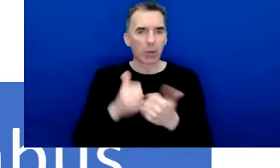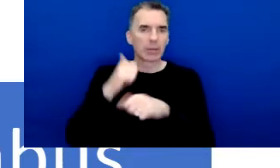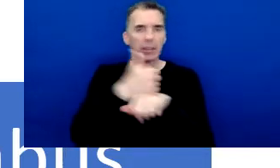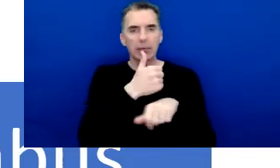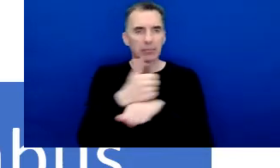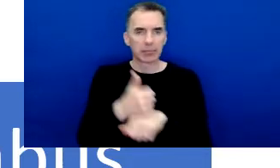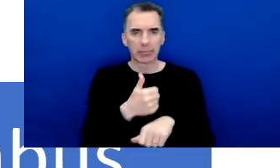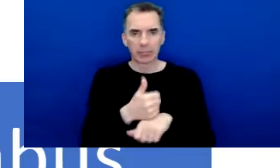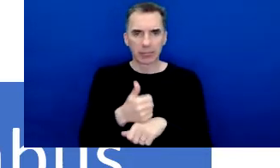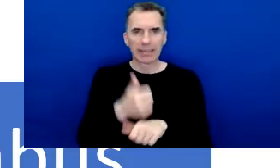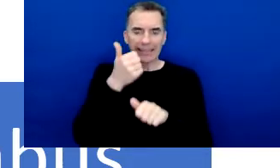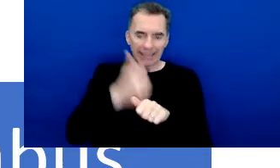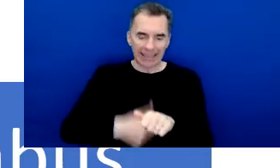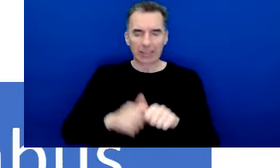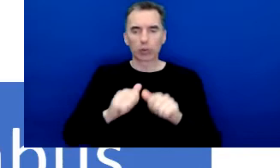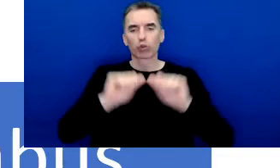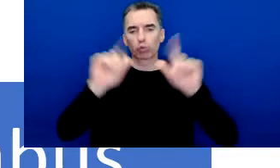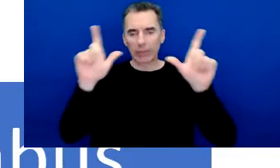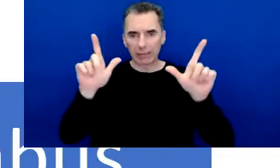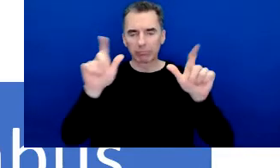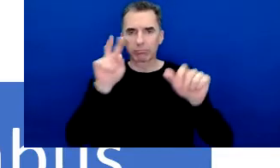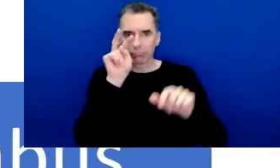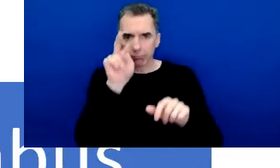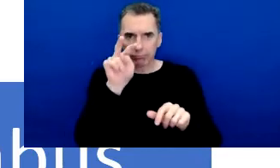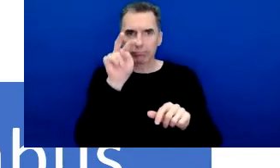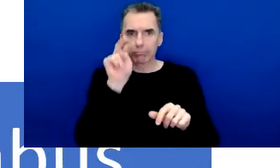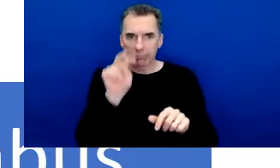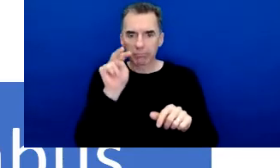But once you get it going every semester, it makes your life easier